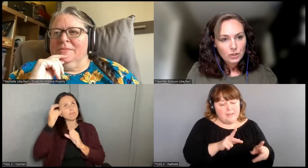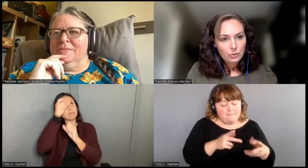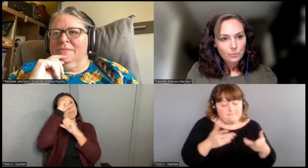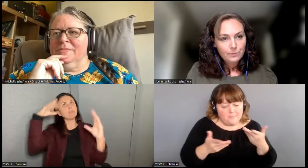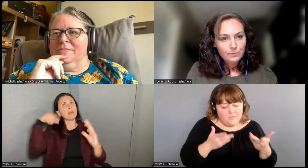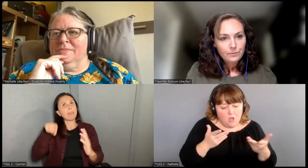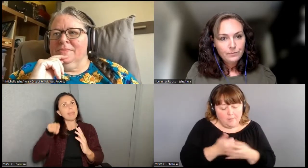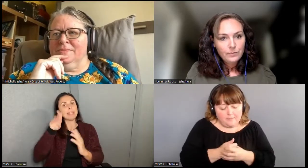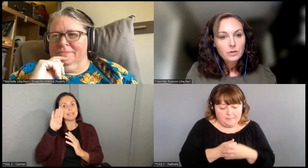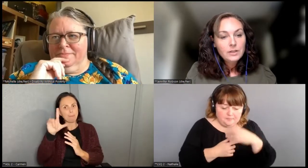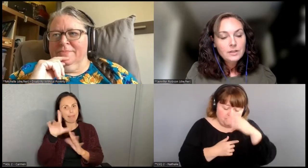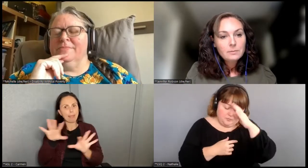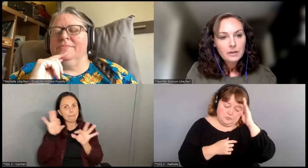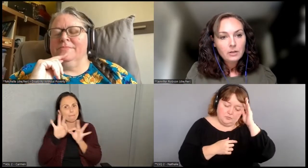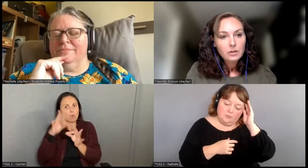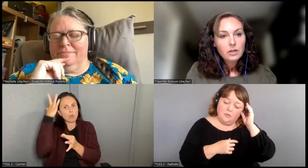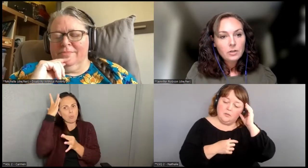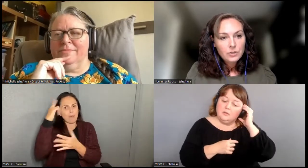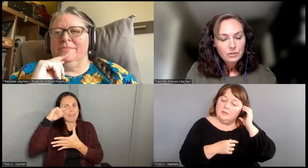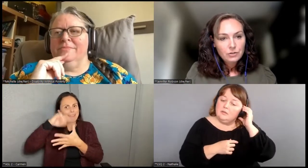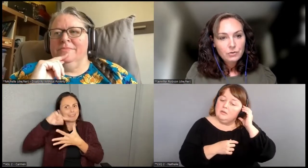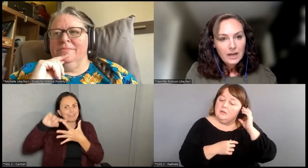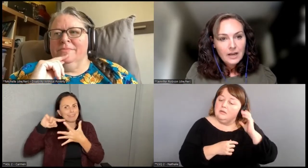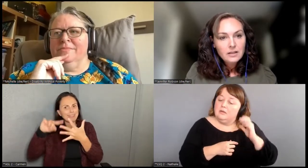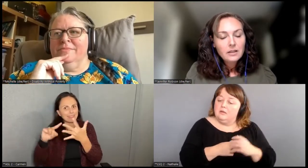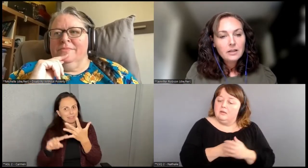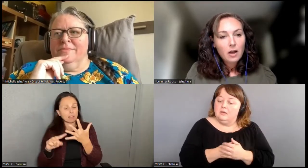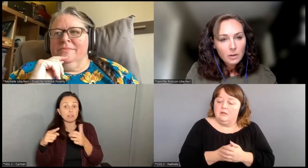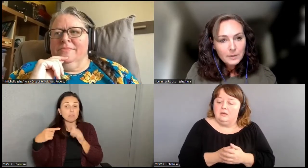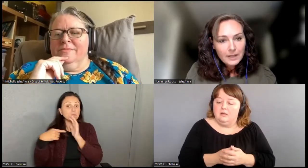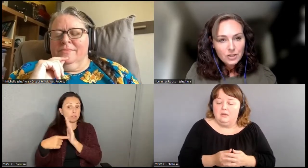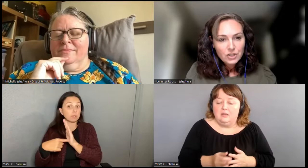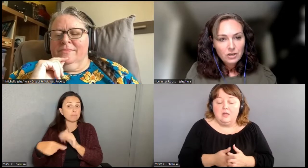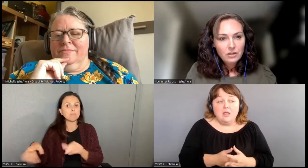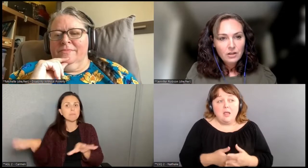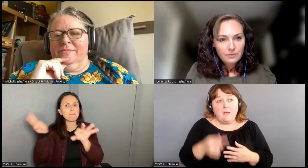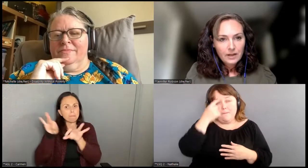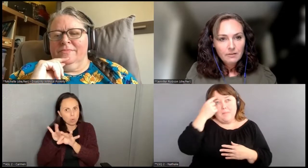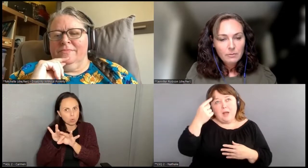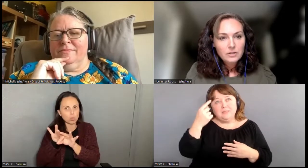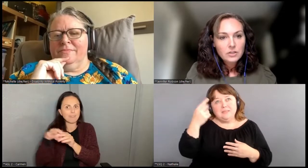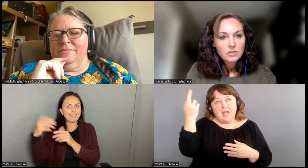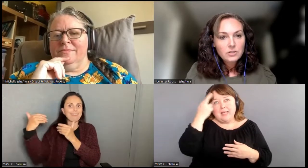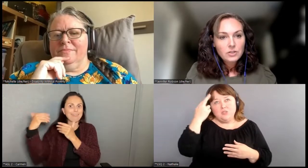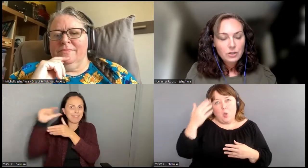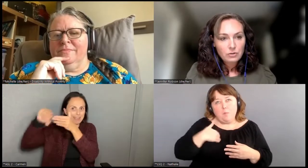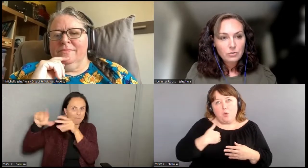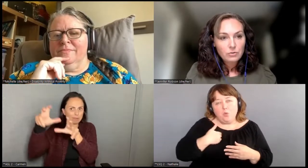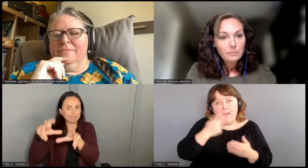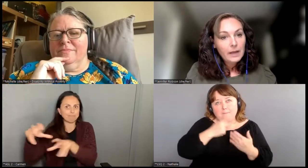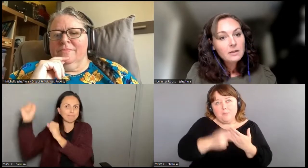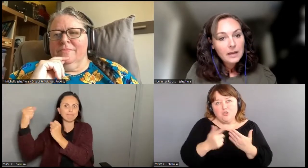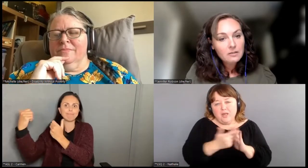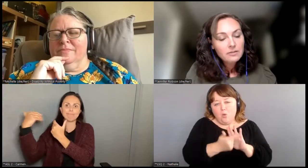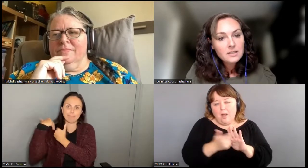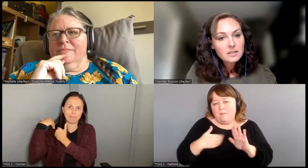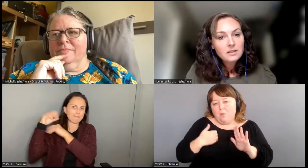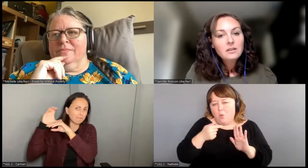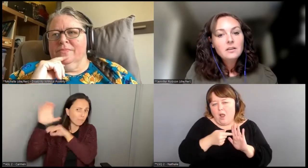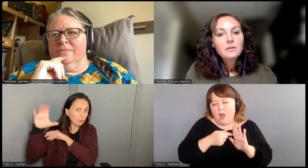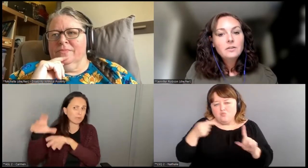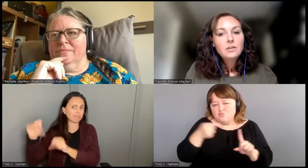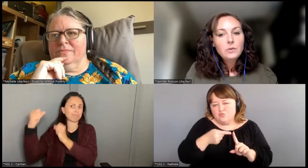DO. YOU NEED THIS BILL TO CREATE THE OBLIGATION OF THE GOVERNMENT TO PAY A BENEFIT. YOU NEED